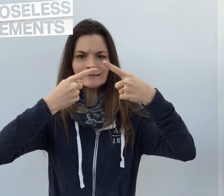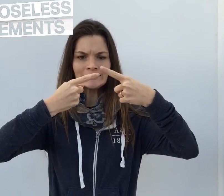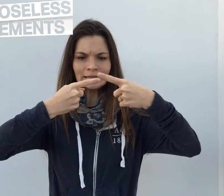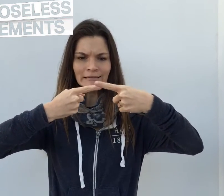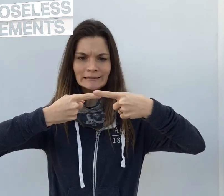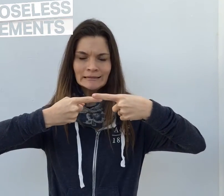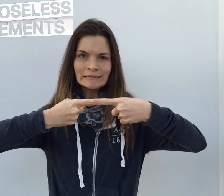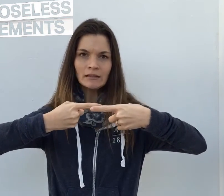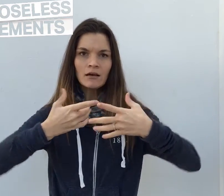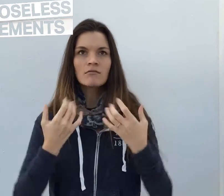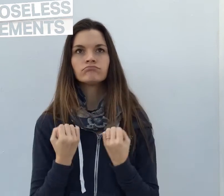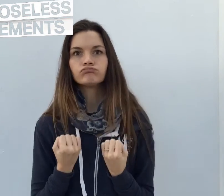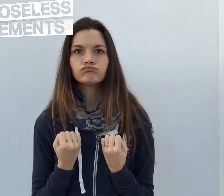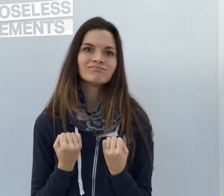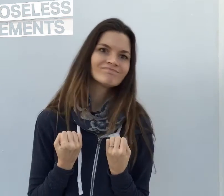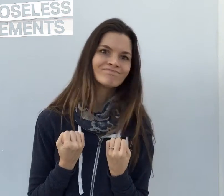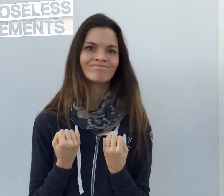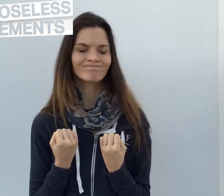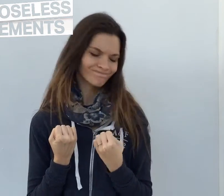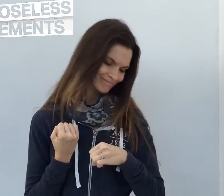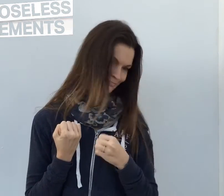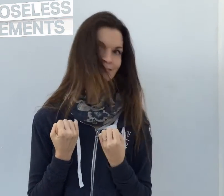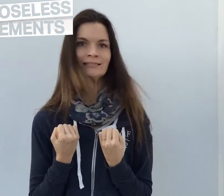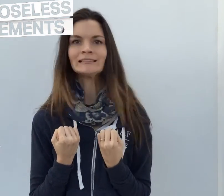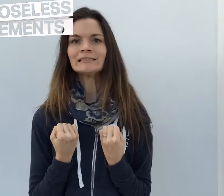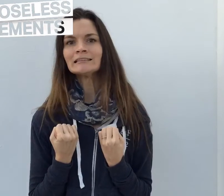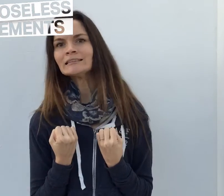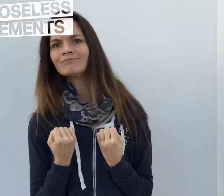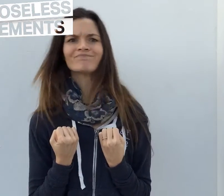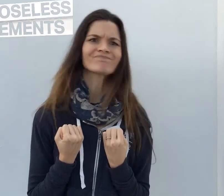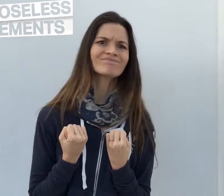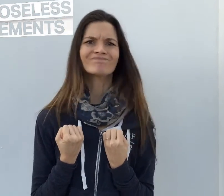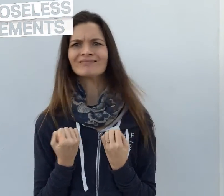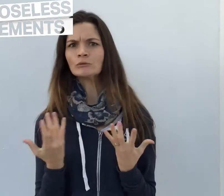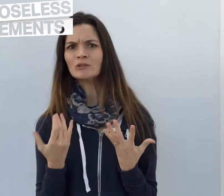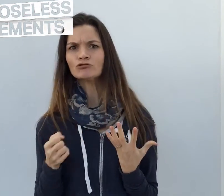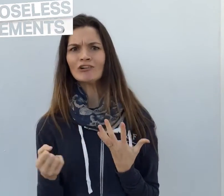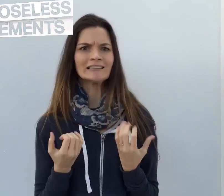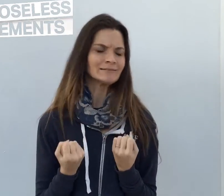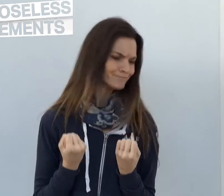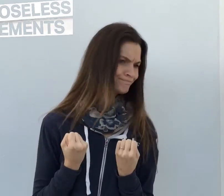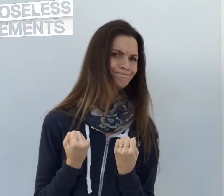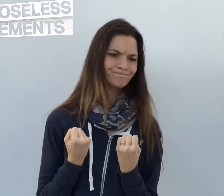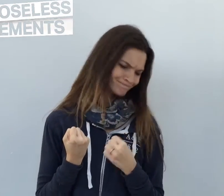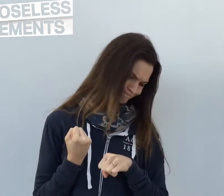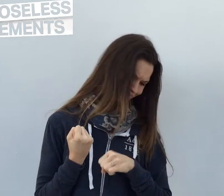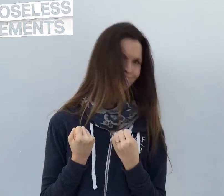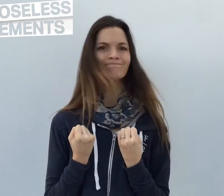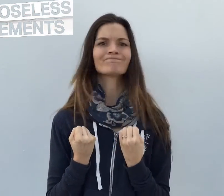the barriers are going to come down. At this point he’s feeling a wee bit anxious as he watches the minutes pass with no train in sight.